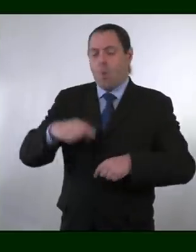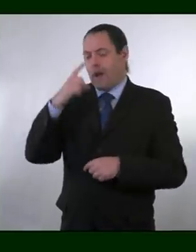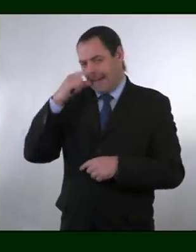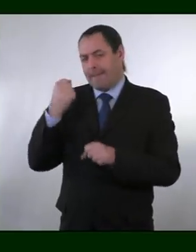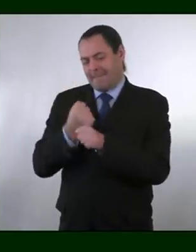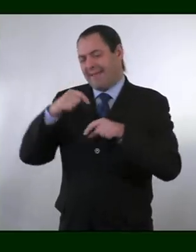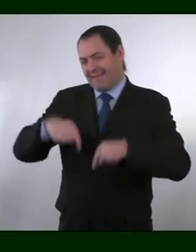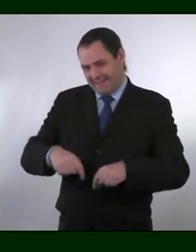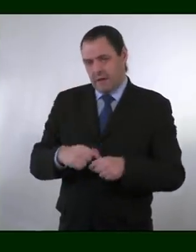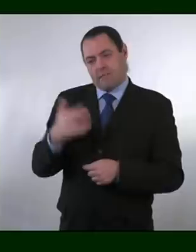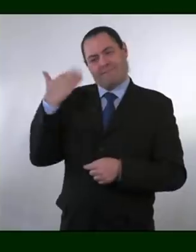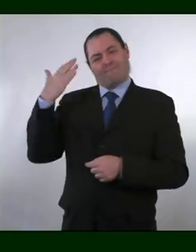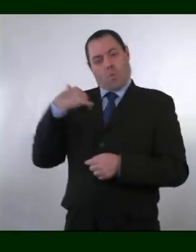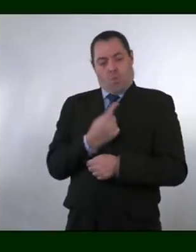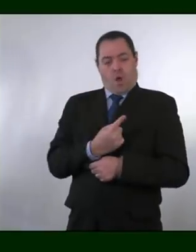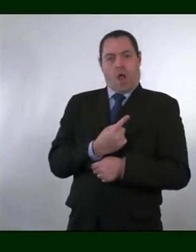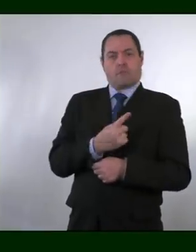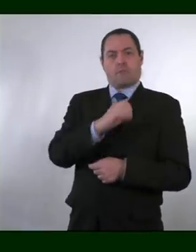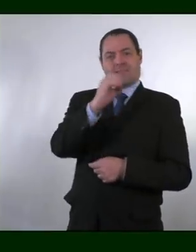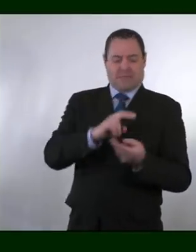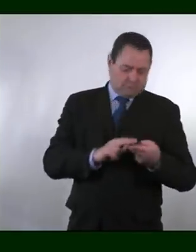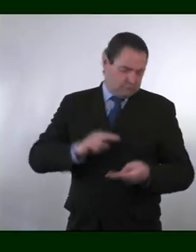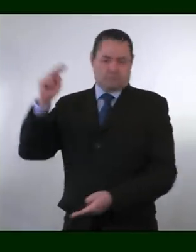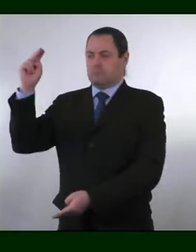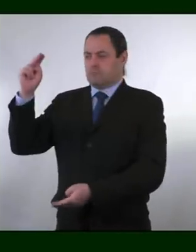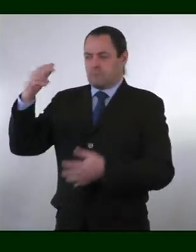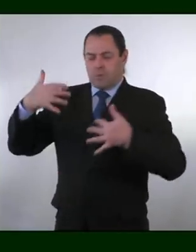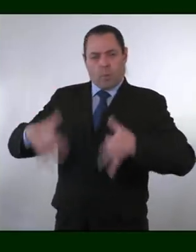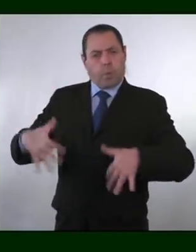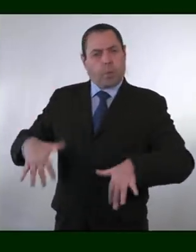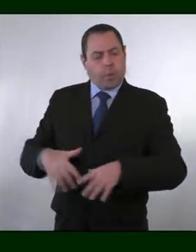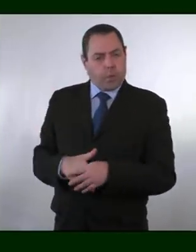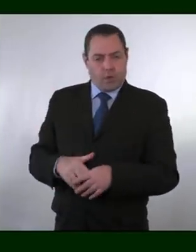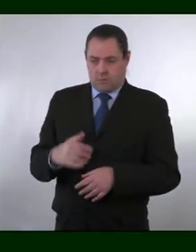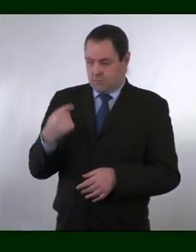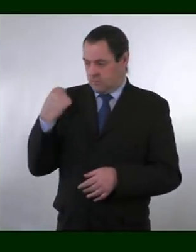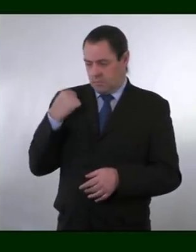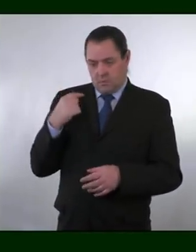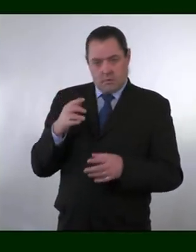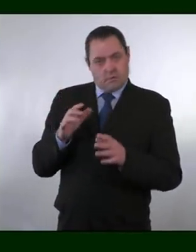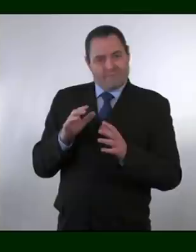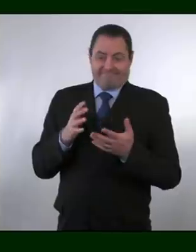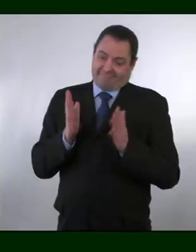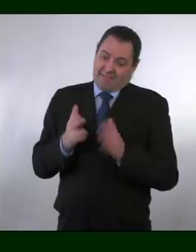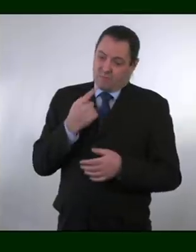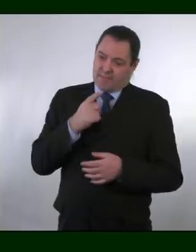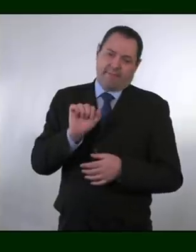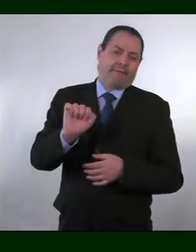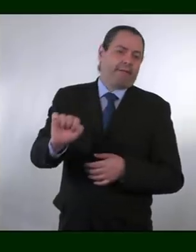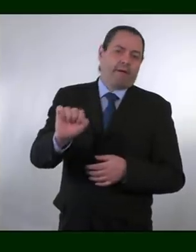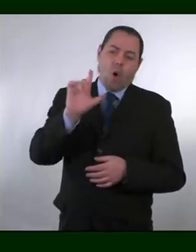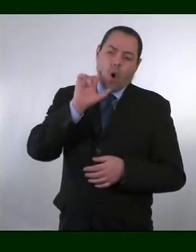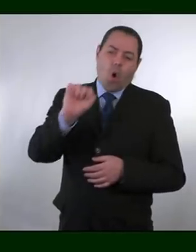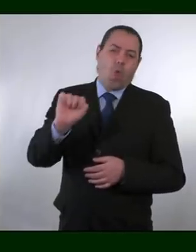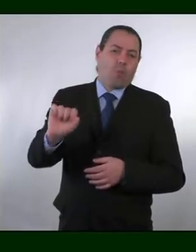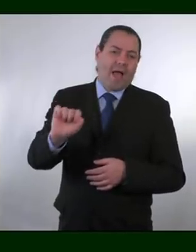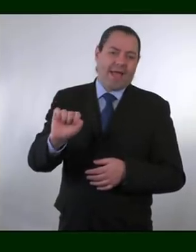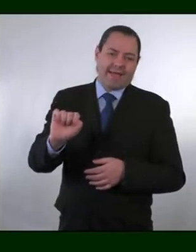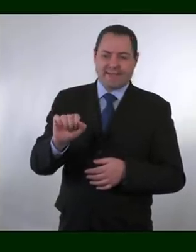only 1% at the beginning of the pandemic. It is entirely typical of Captain Hindsight that he now